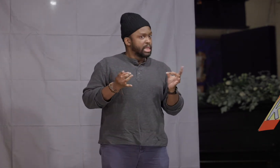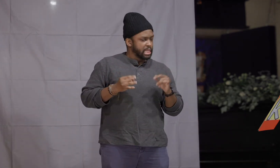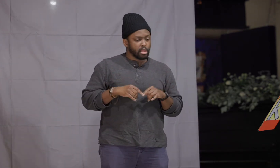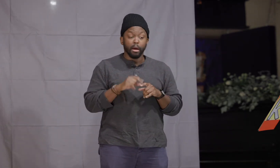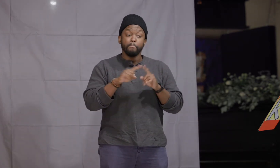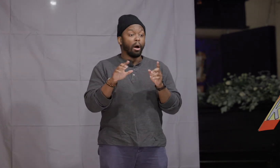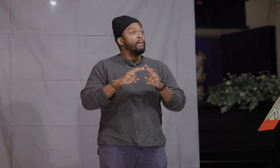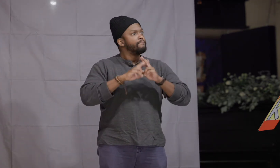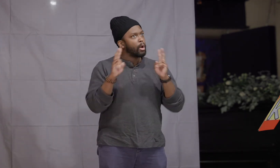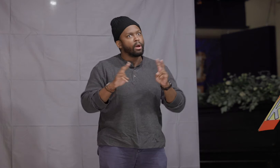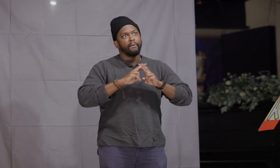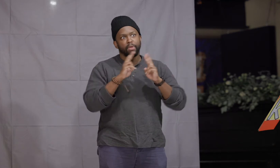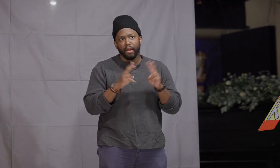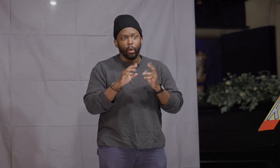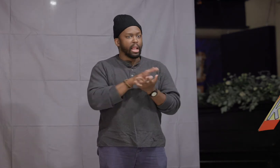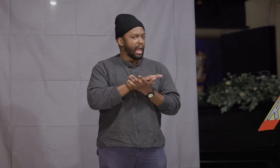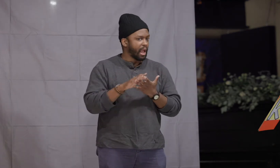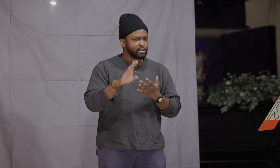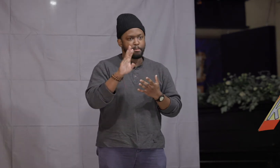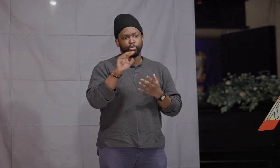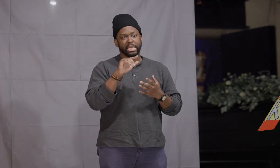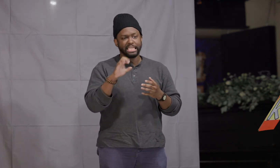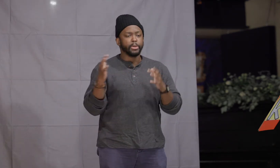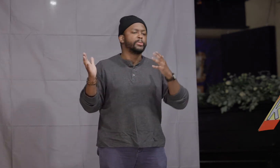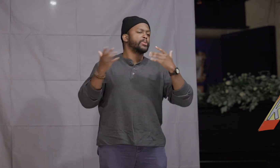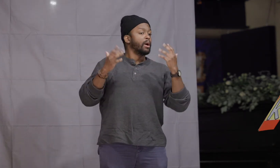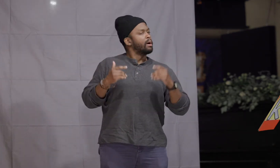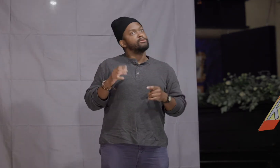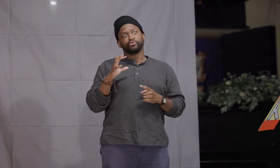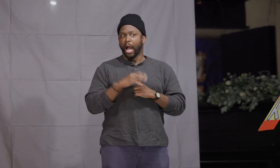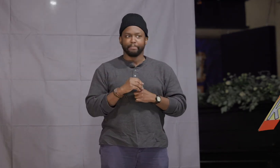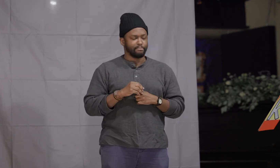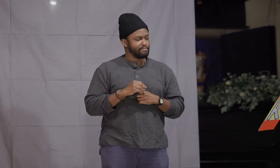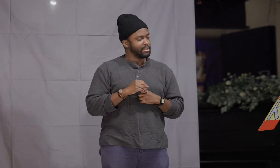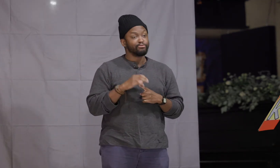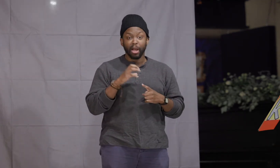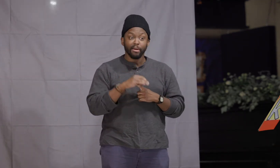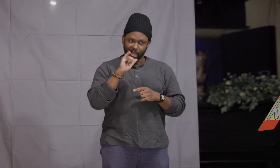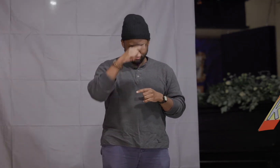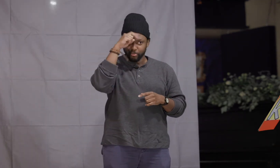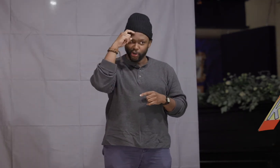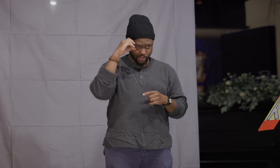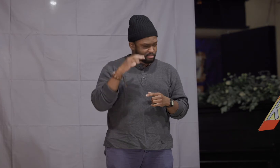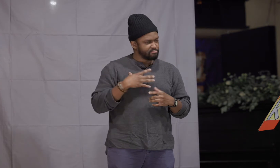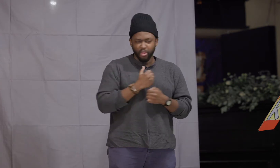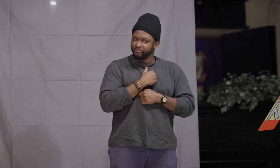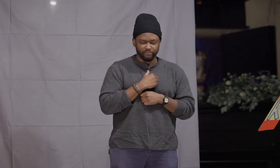but some thunderstorms moved through that week, which cooled things down. Couldn't have asked for better weather.